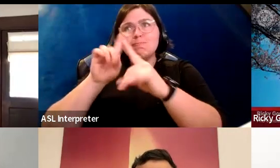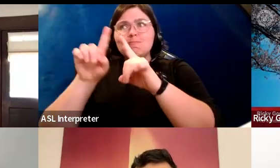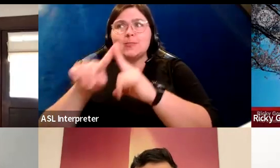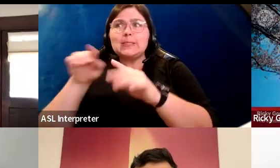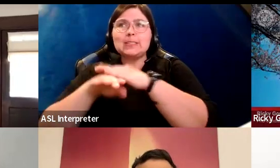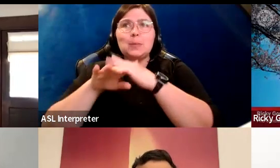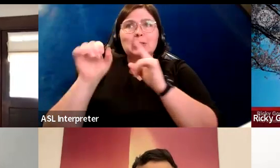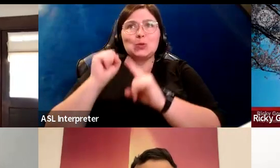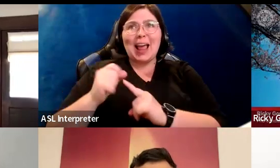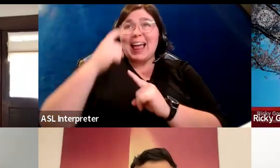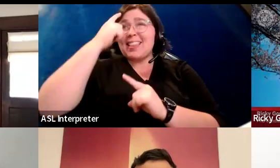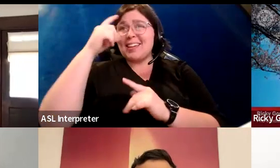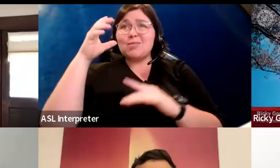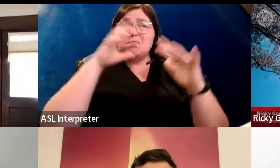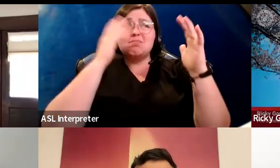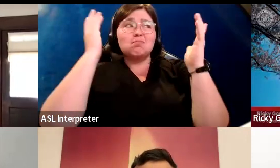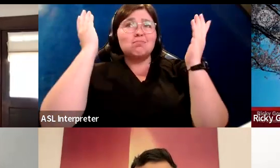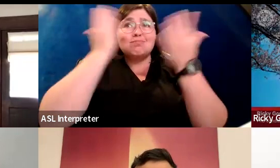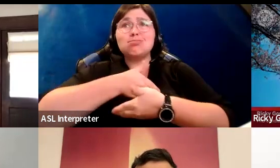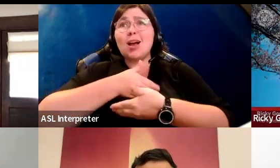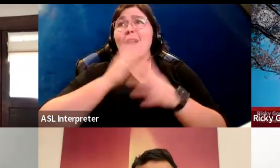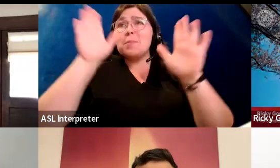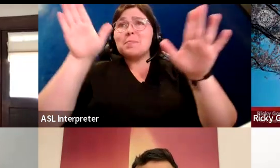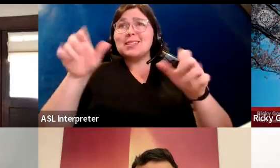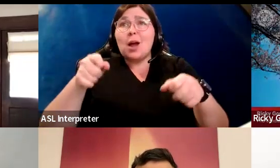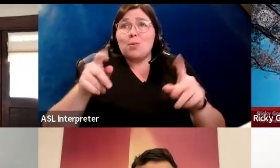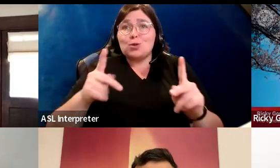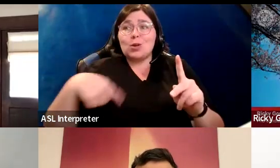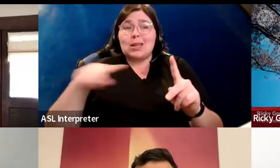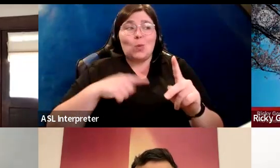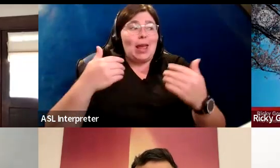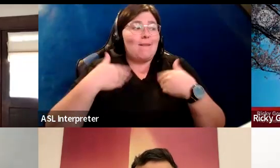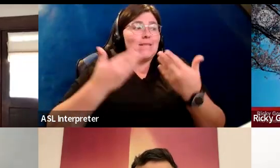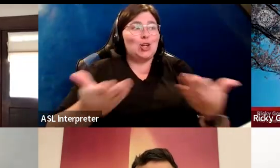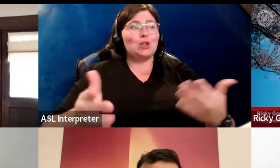I think we're missing out on an enormous opportunity that we are having here.